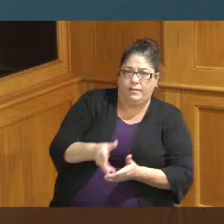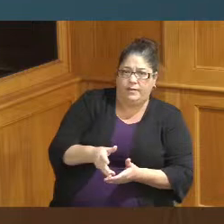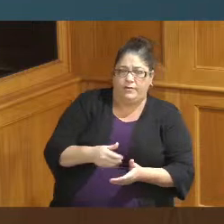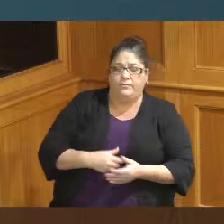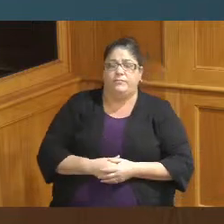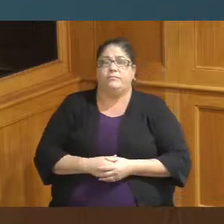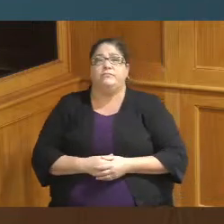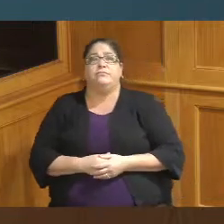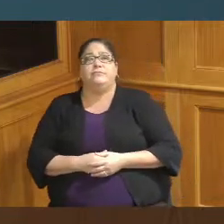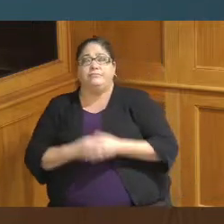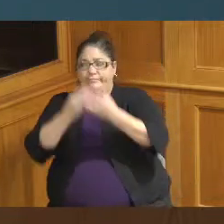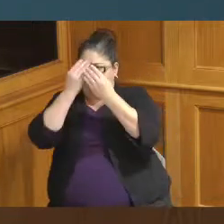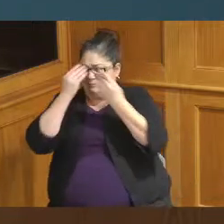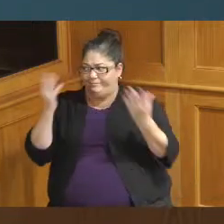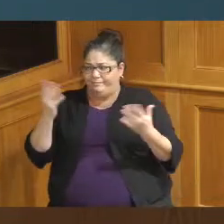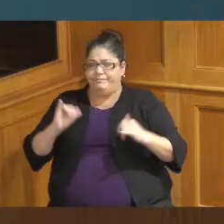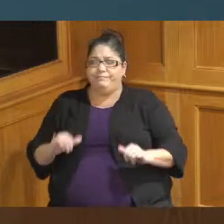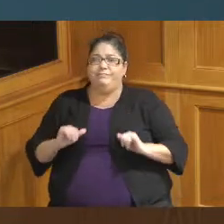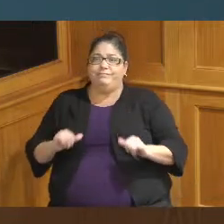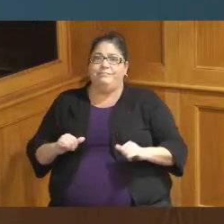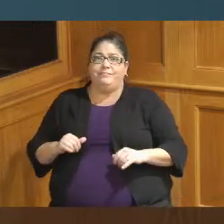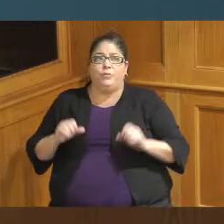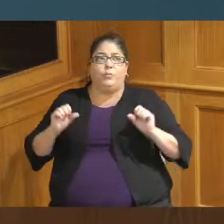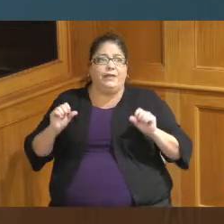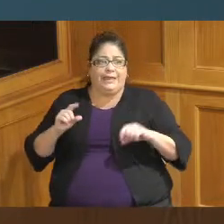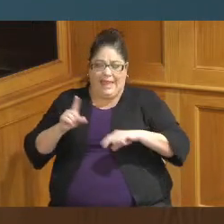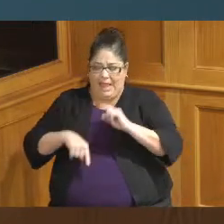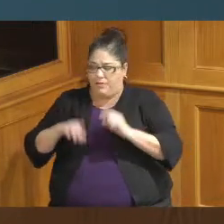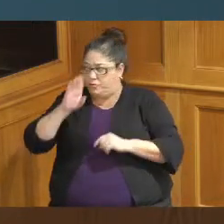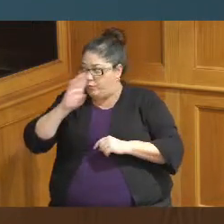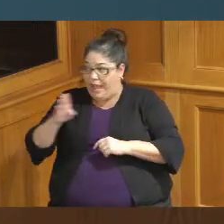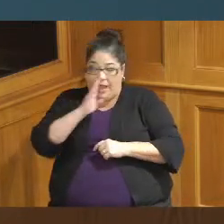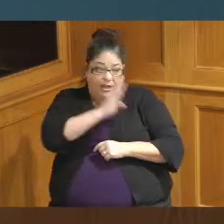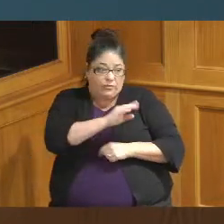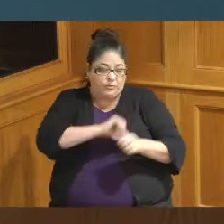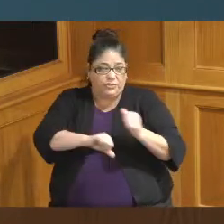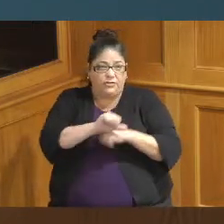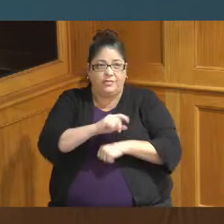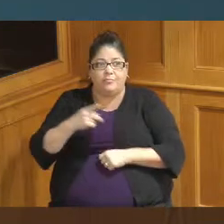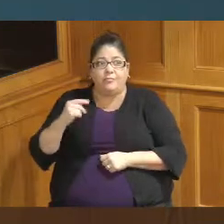of you know because we can't talk but I want to let you know in public I'm going to be looking